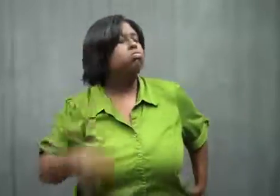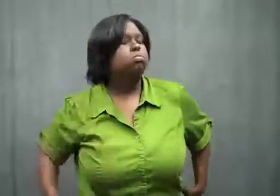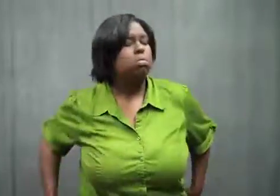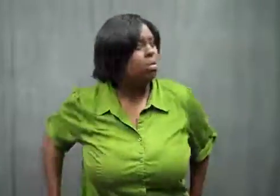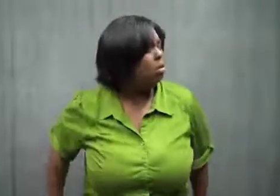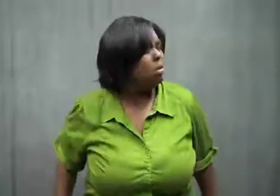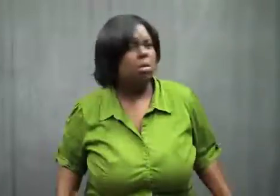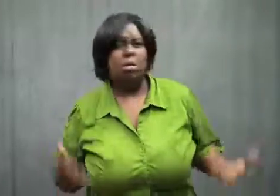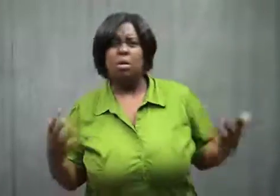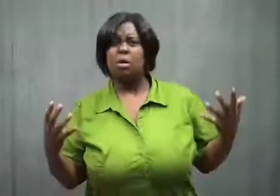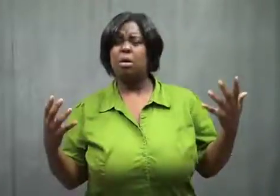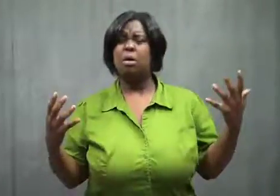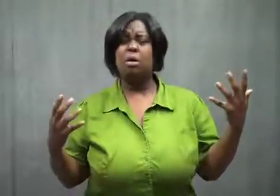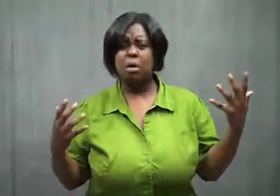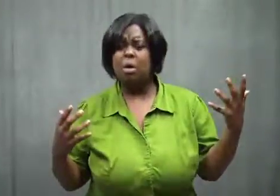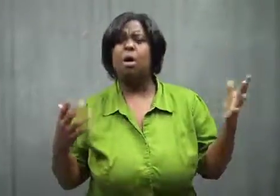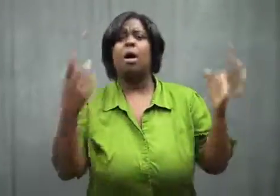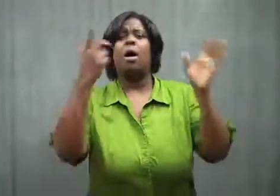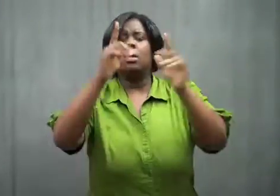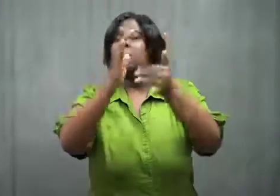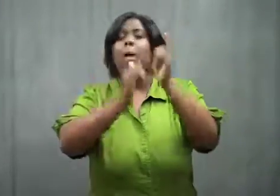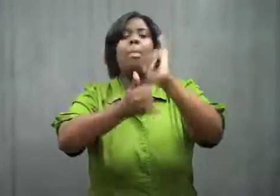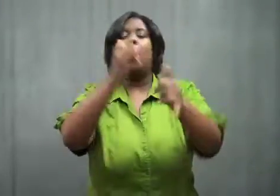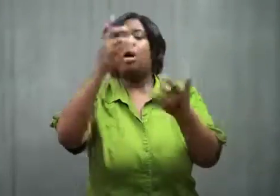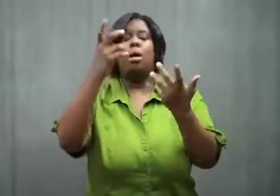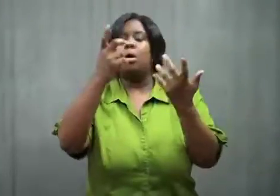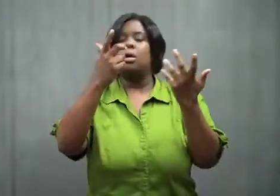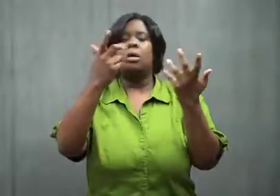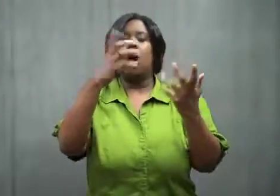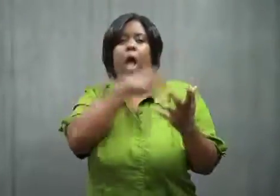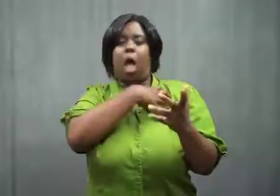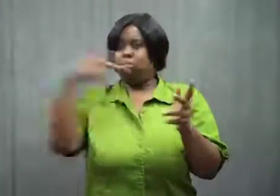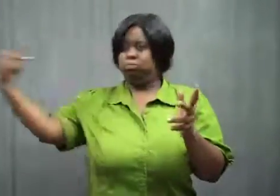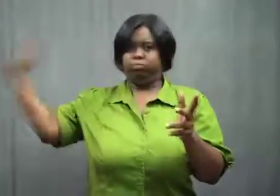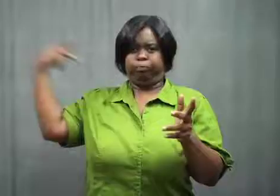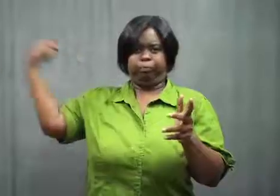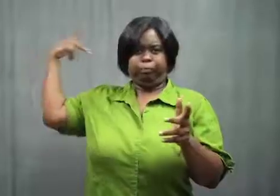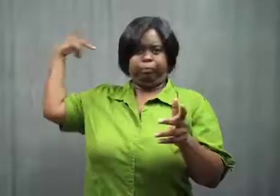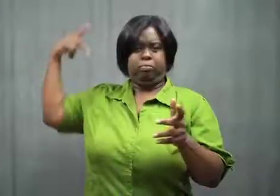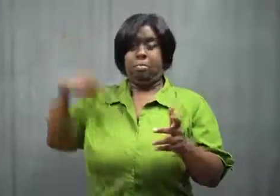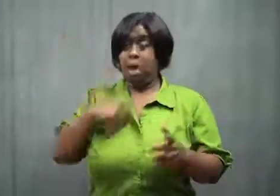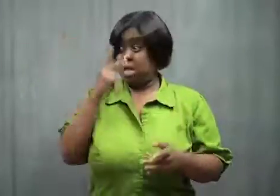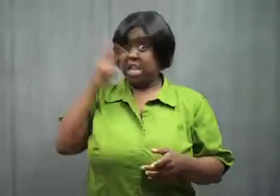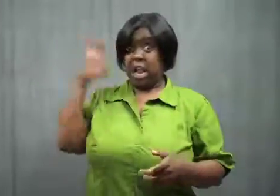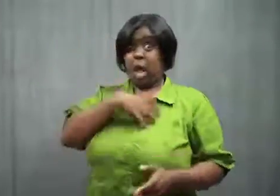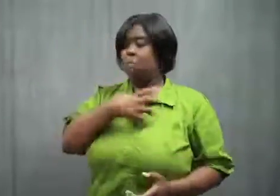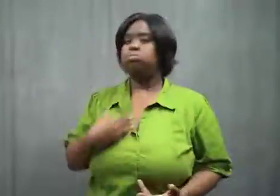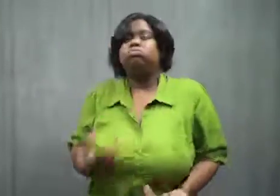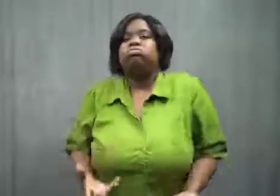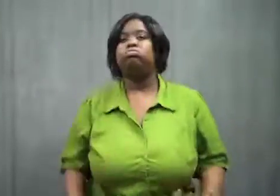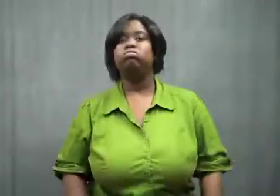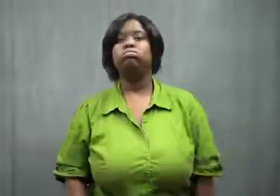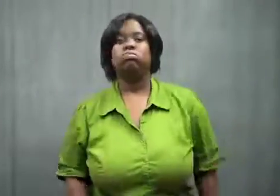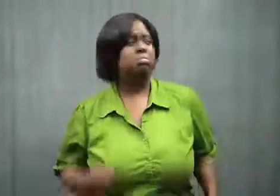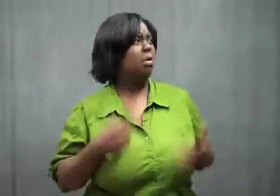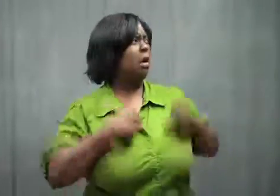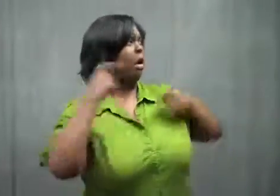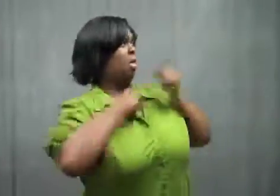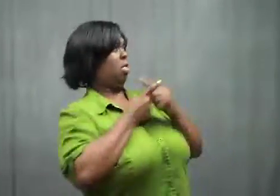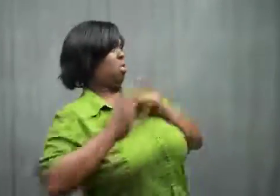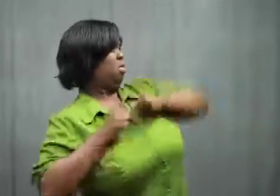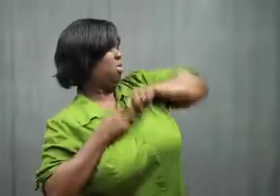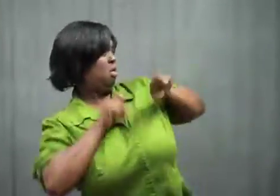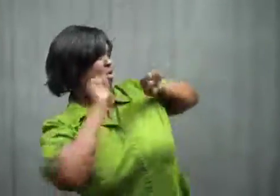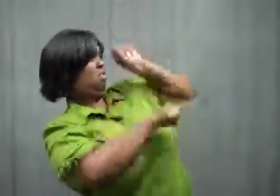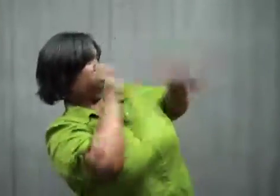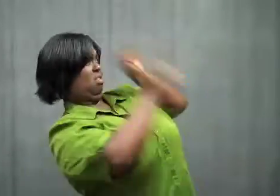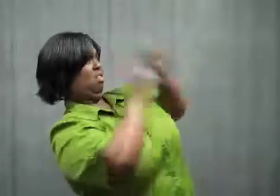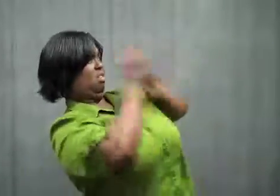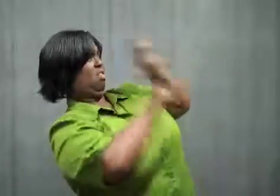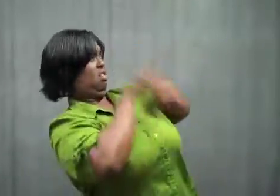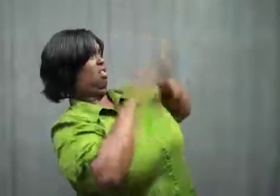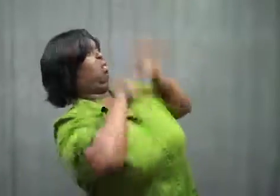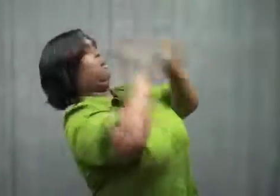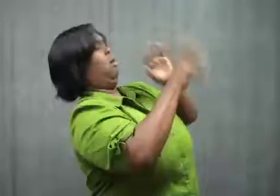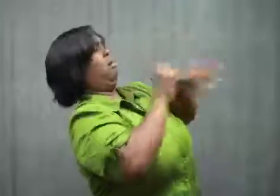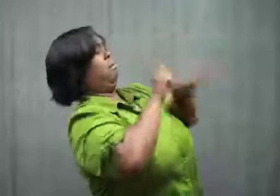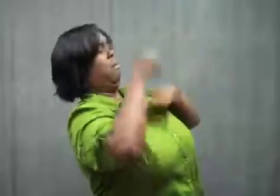I didn't realize it, but there were several police cars to the side and behind.